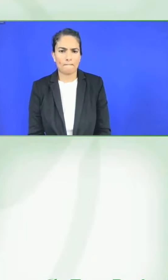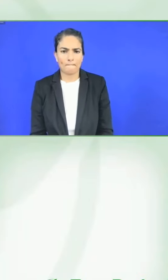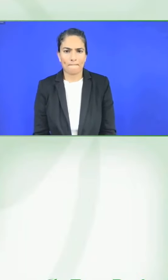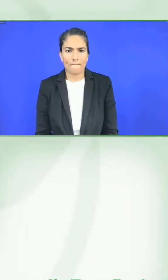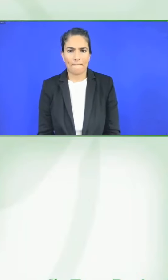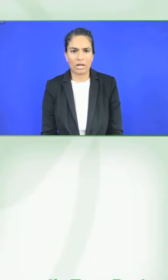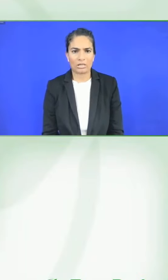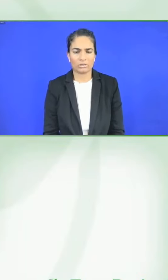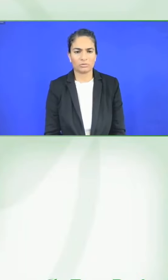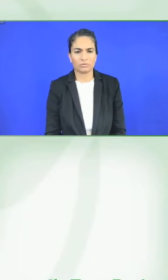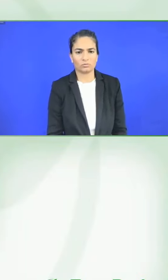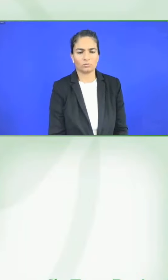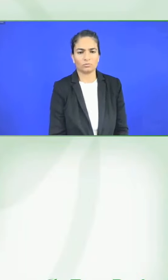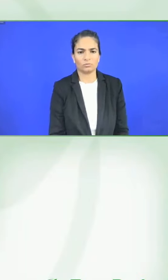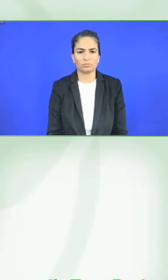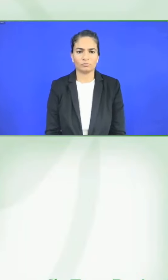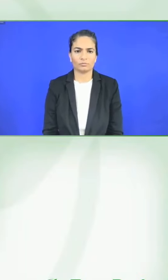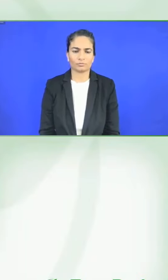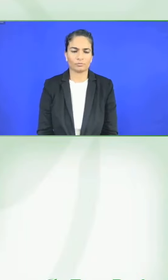not expected.